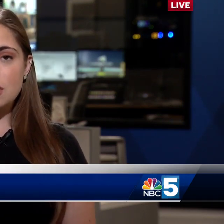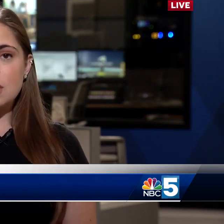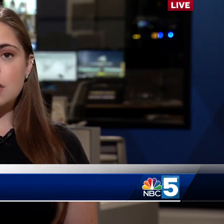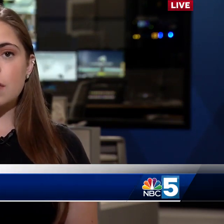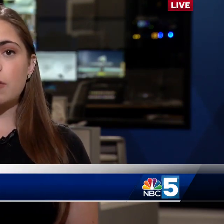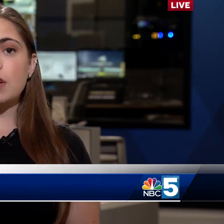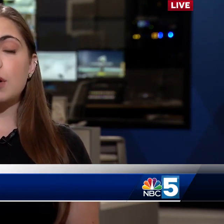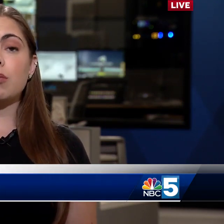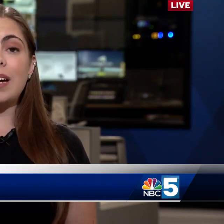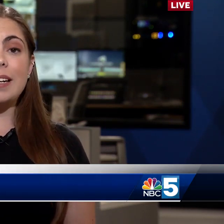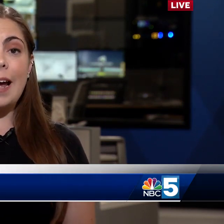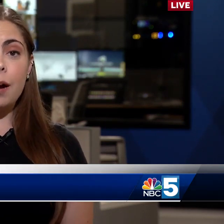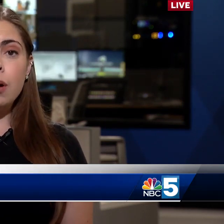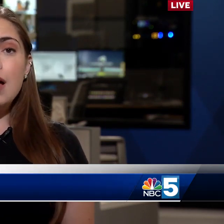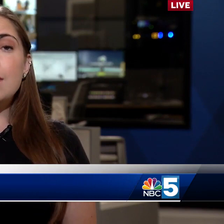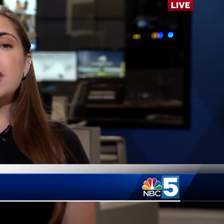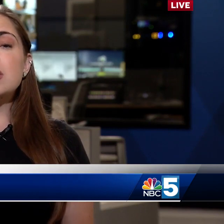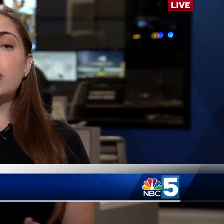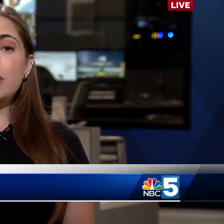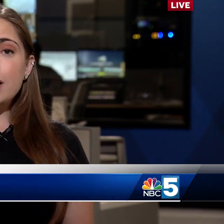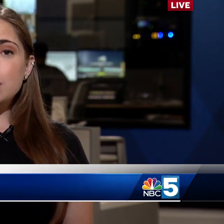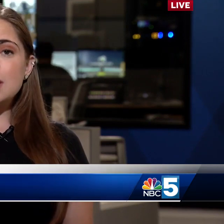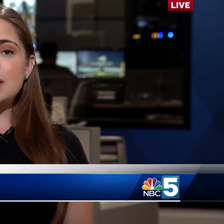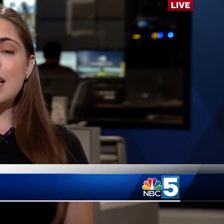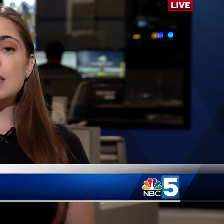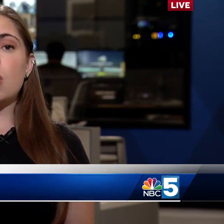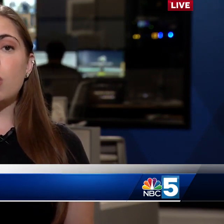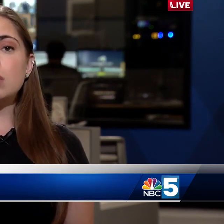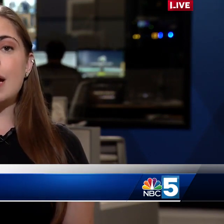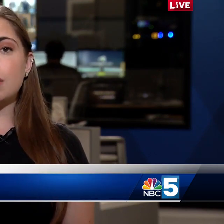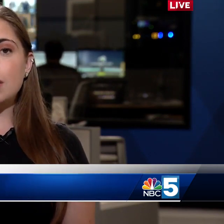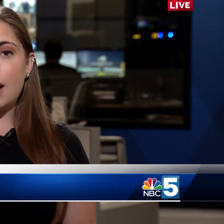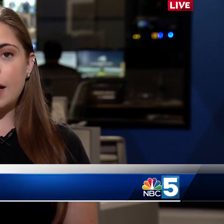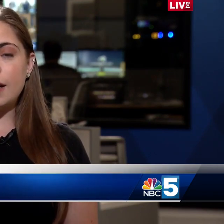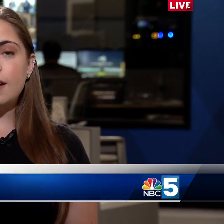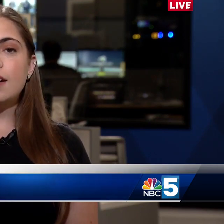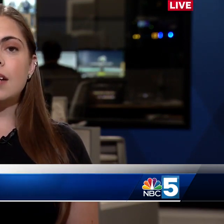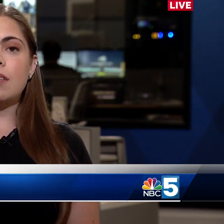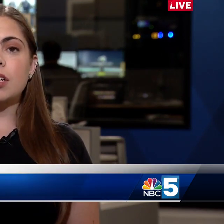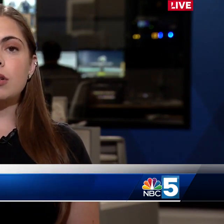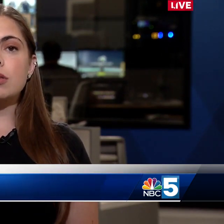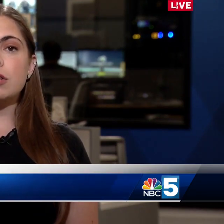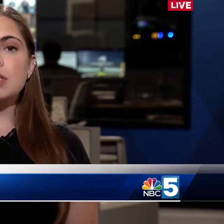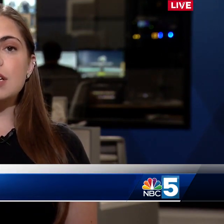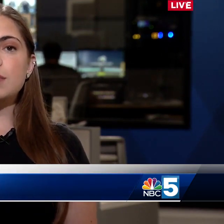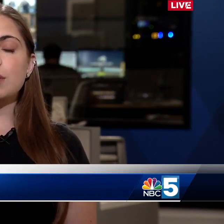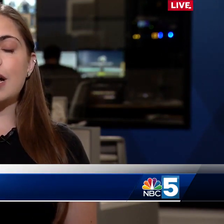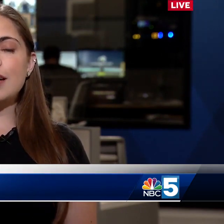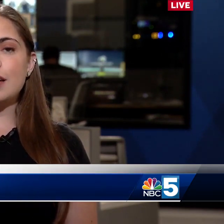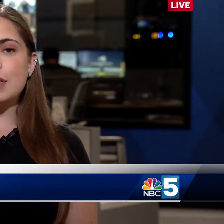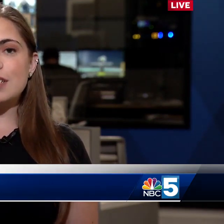AND THE STATE WANTS YOUR REPORTS EVEN IF YOU DO NOT QUALIFY FOR ASSISTANCE FROM FEMA RIGHT NOW BECAUSE IT COULD HELP THE STATE AS A WHOLE DOWN TH